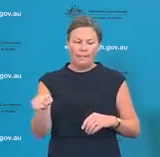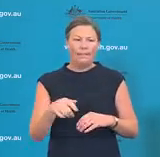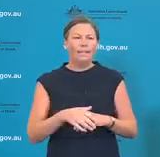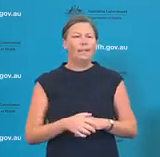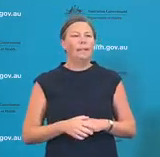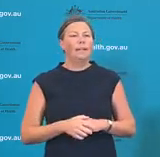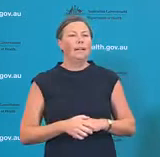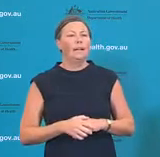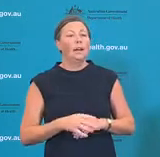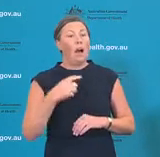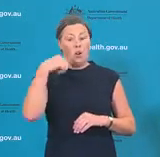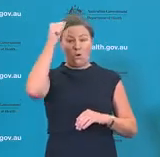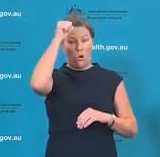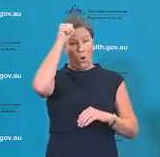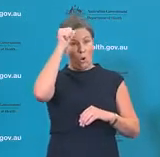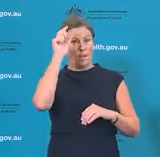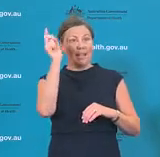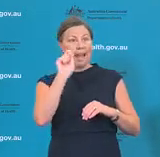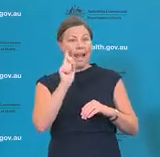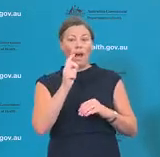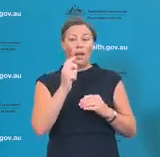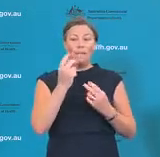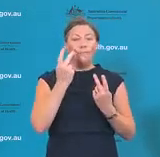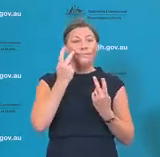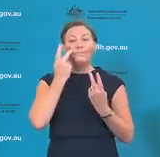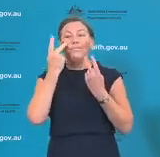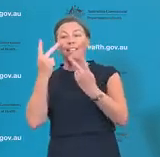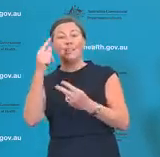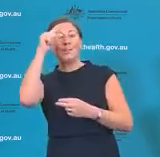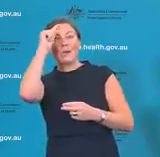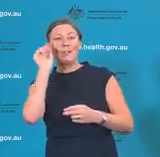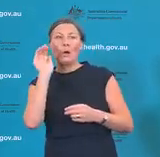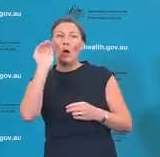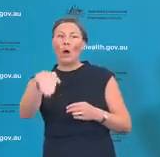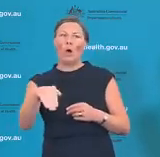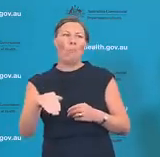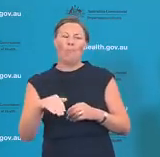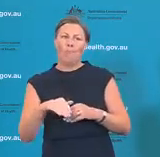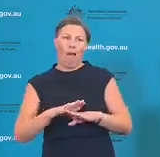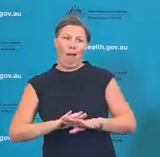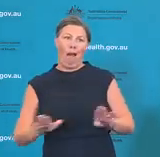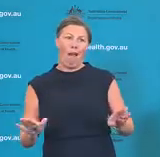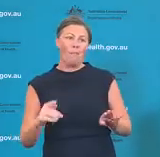of visitors into aged care is very difficult for some, particularly where